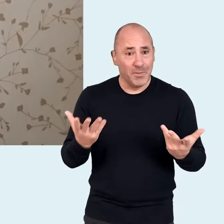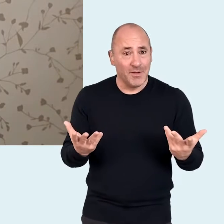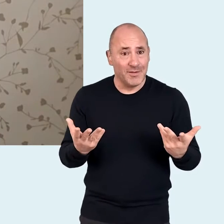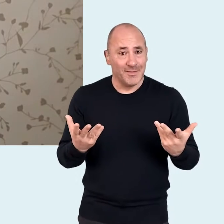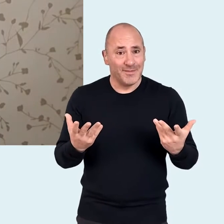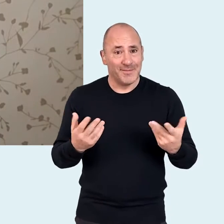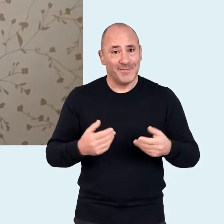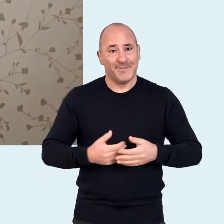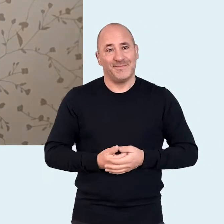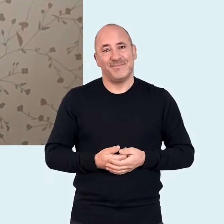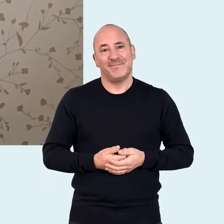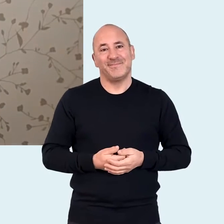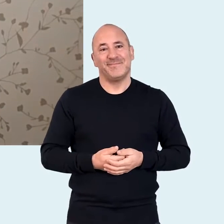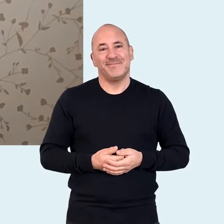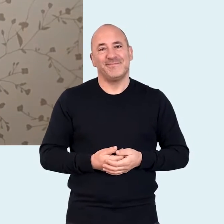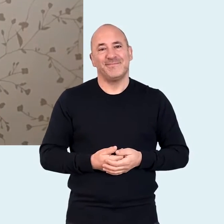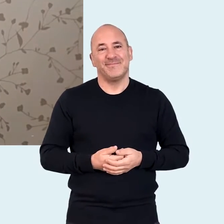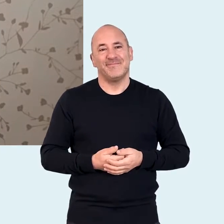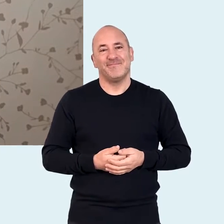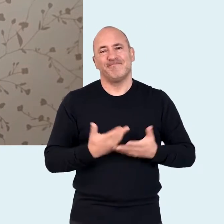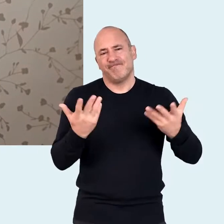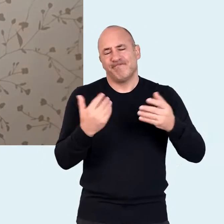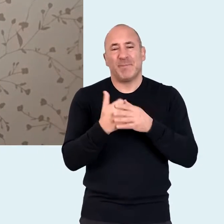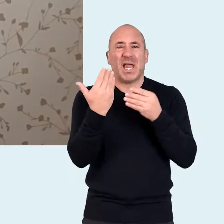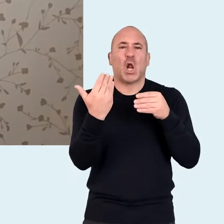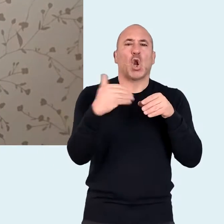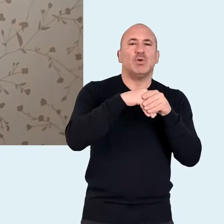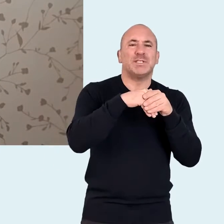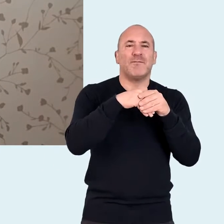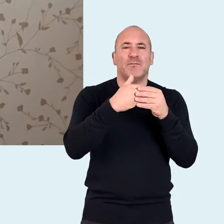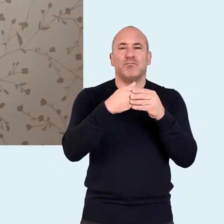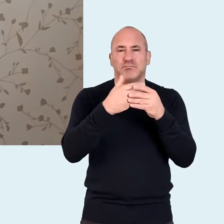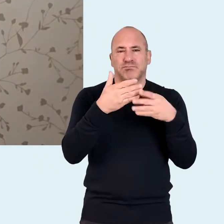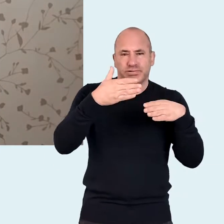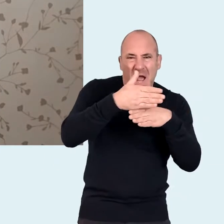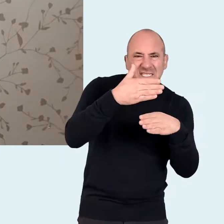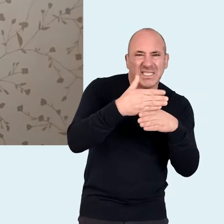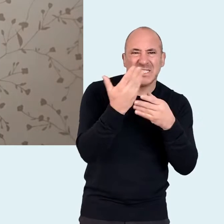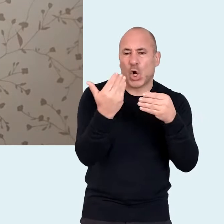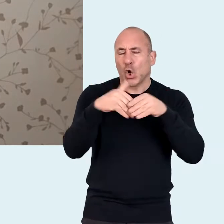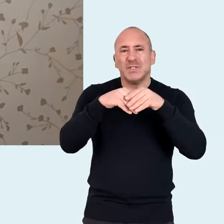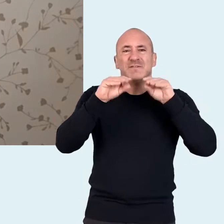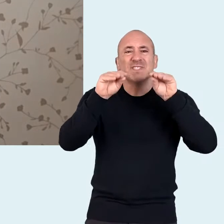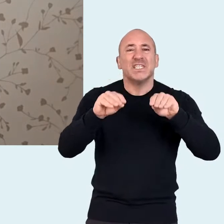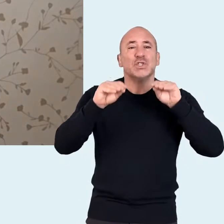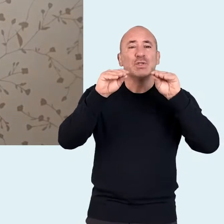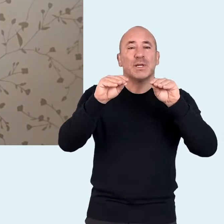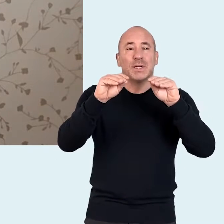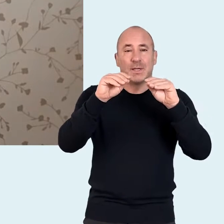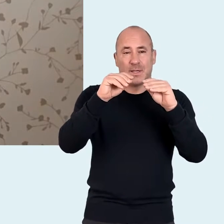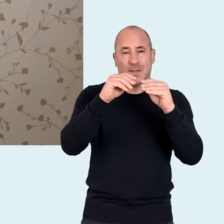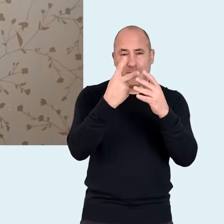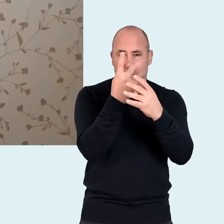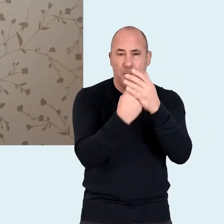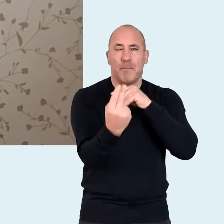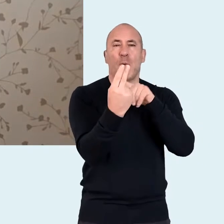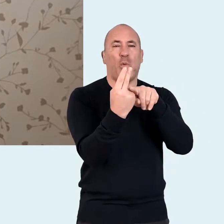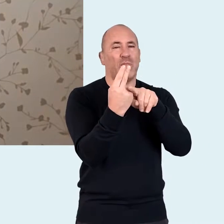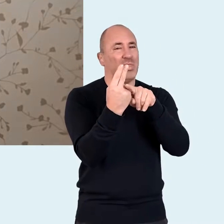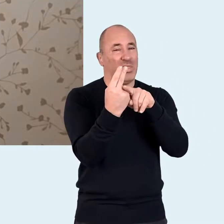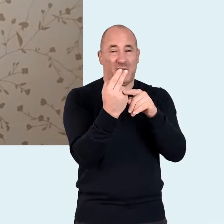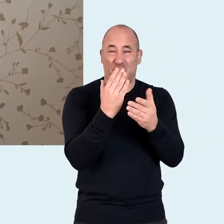teaching practice as a whole. Generally, inclusive practice and inclusive teaching - the tools